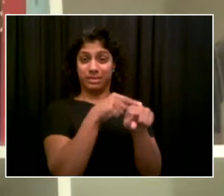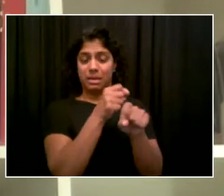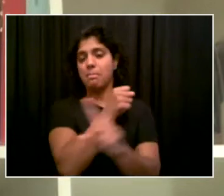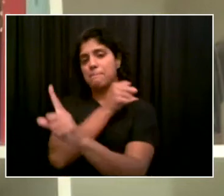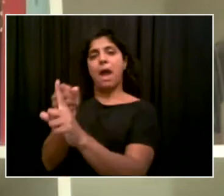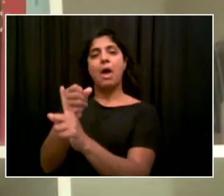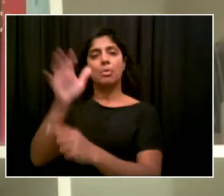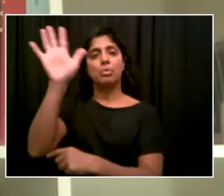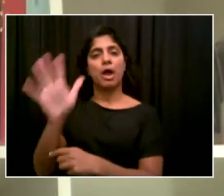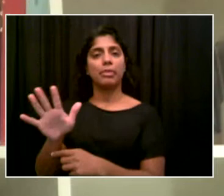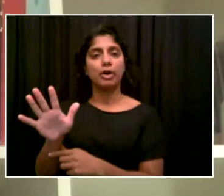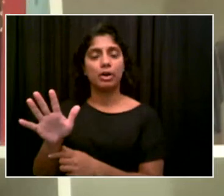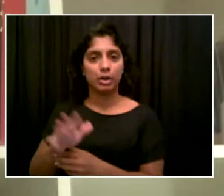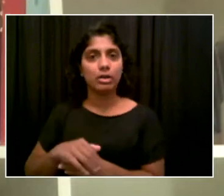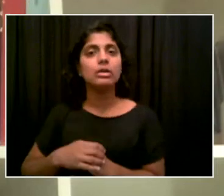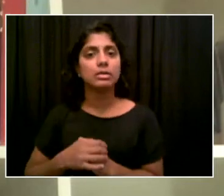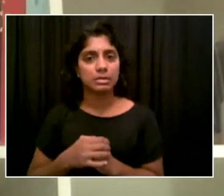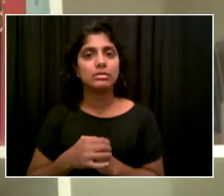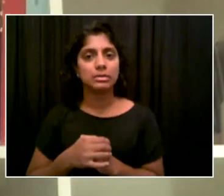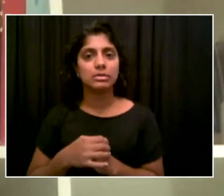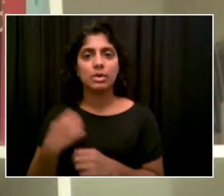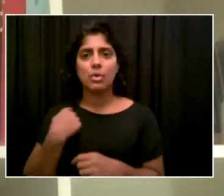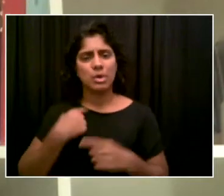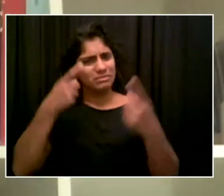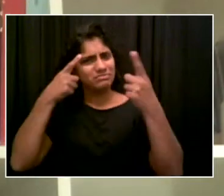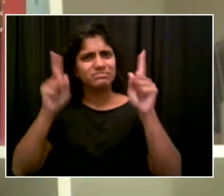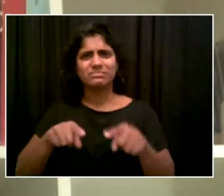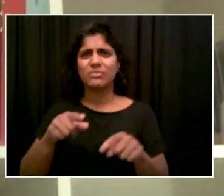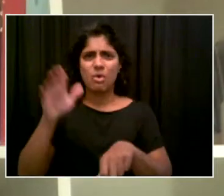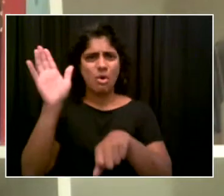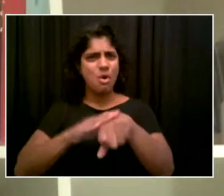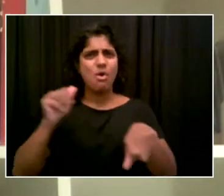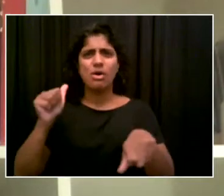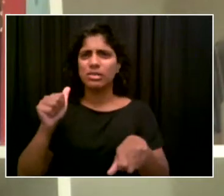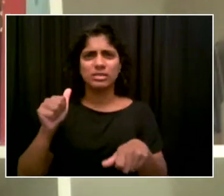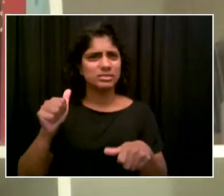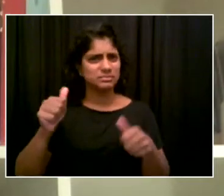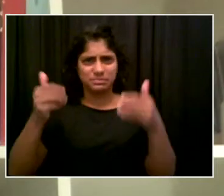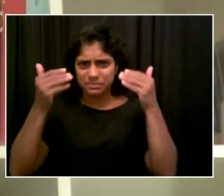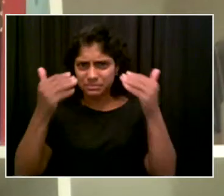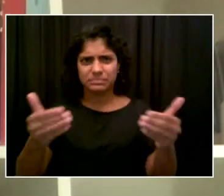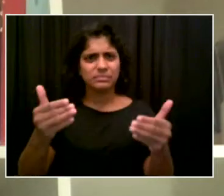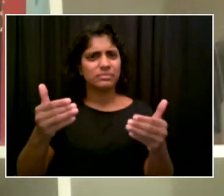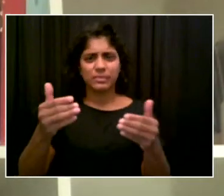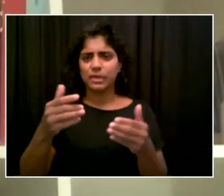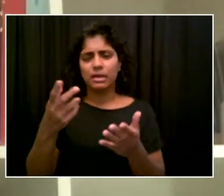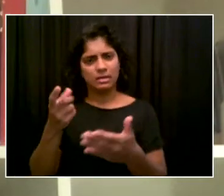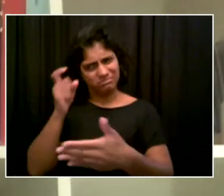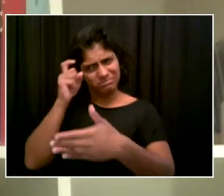SO WE MUST ACT NOW. IT STARTS WITH IMPLEMENTING PRICING. NOT ONLIY S IT A WIN FOR THE ENVIRONMENT AND